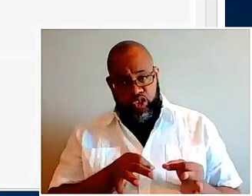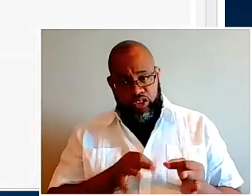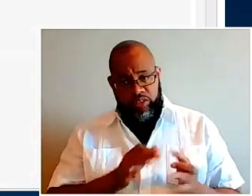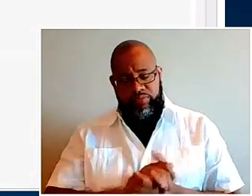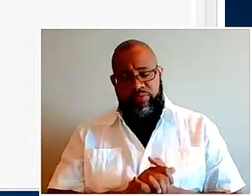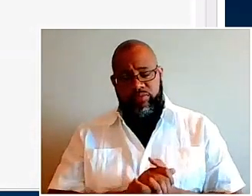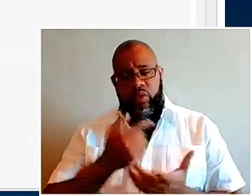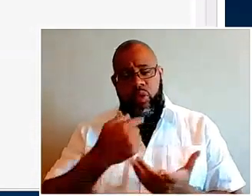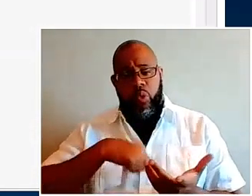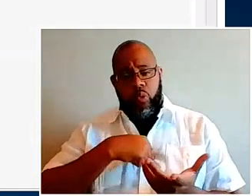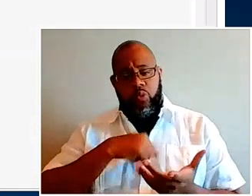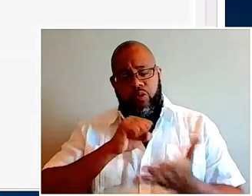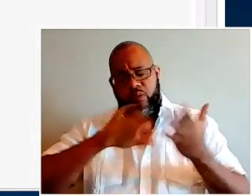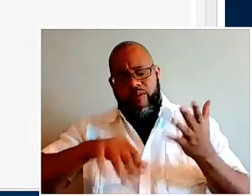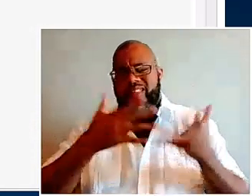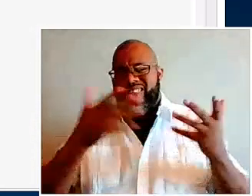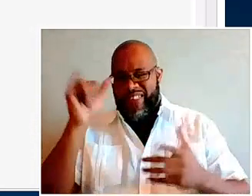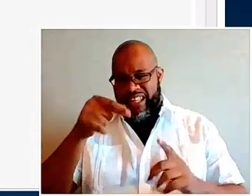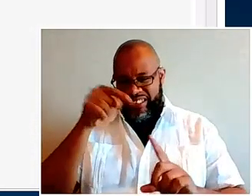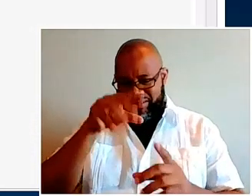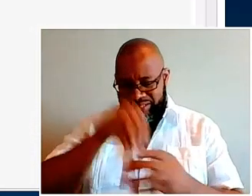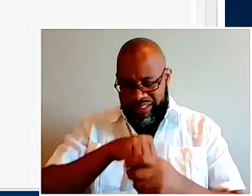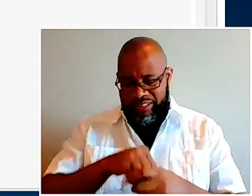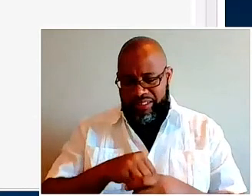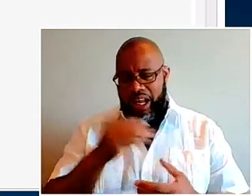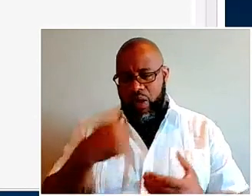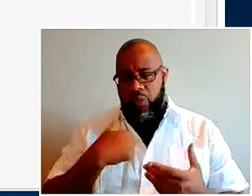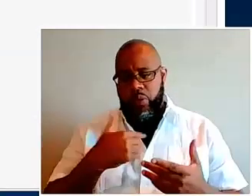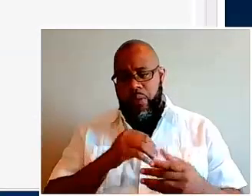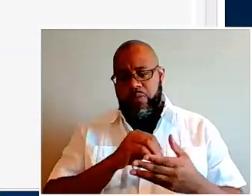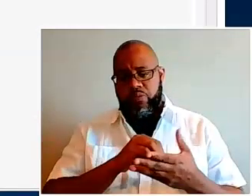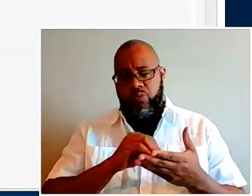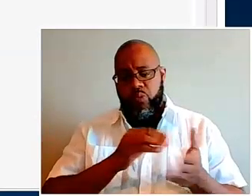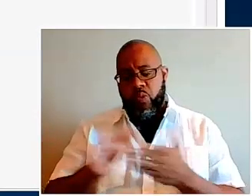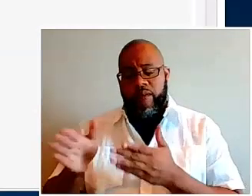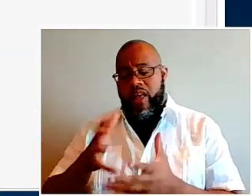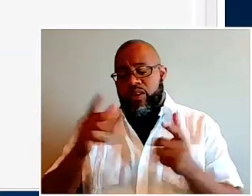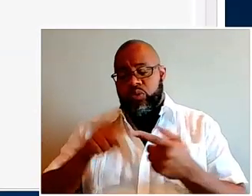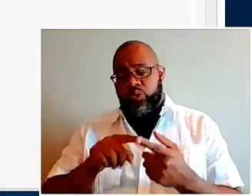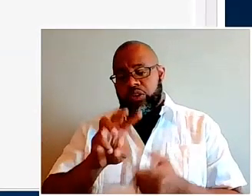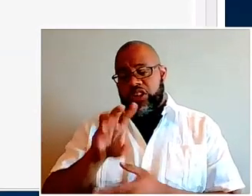a lot of what's there, and moved a lot of it over to 600.9.